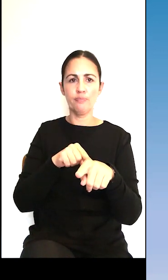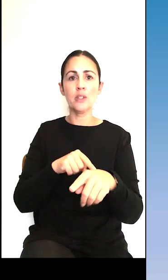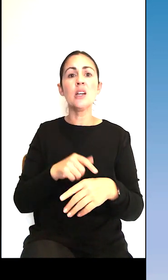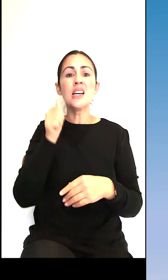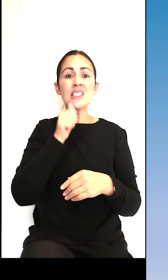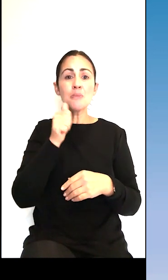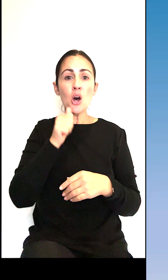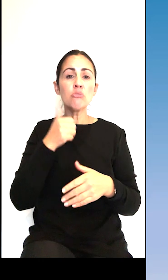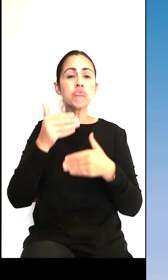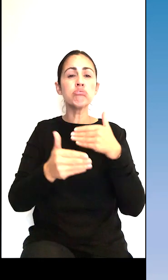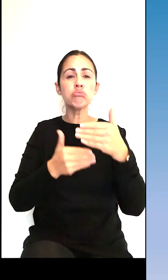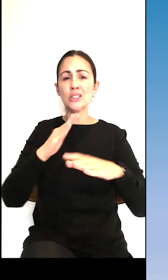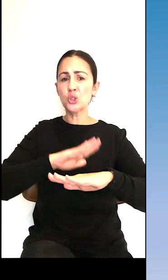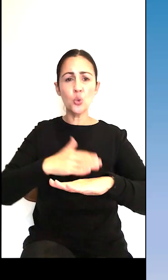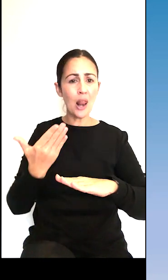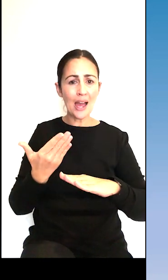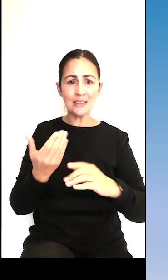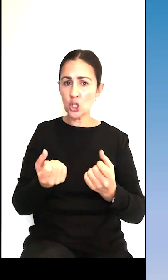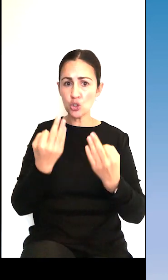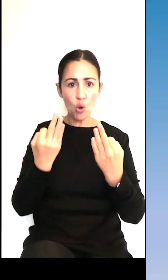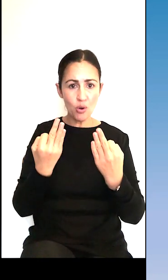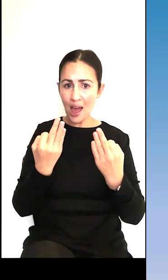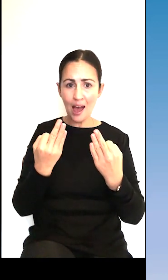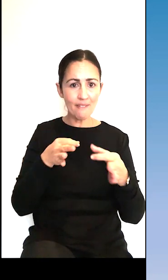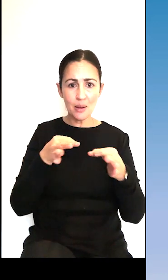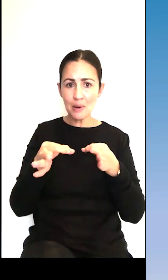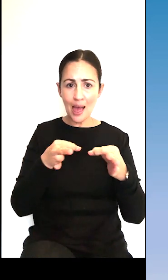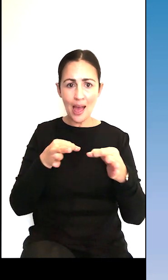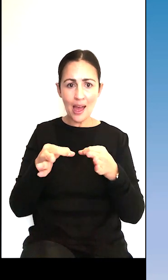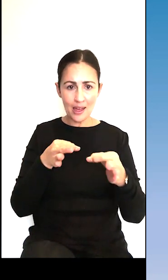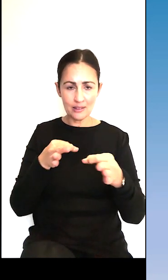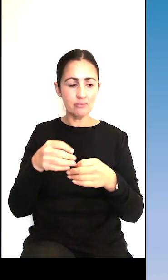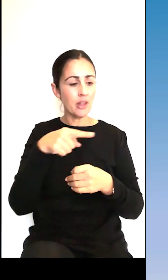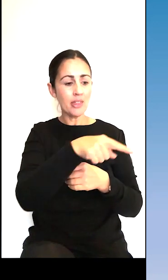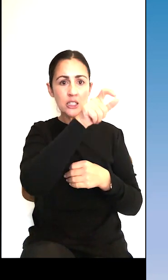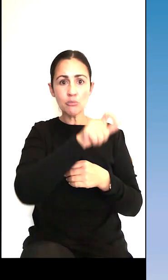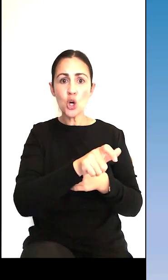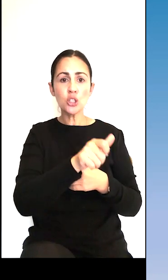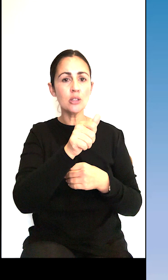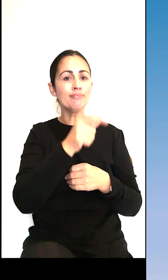an advance care plan can be completed by a legally appointed decision maker, or by family